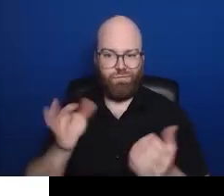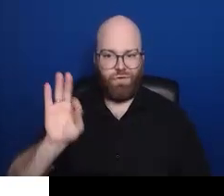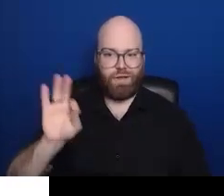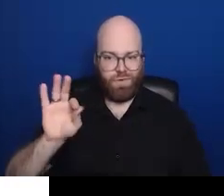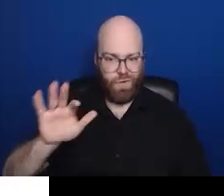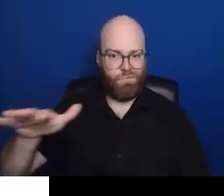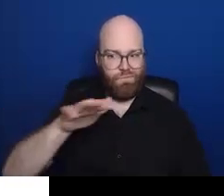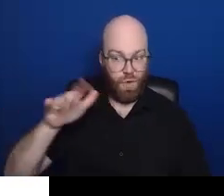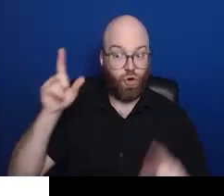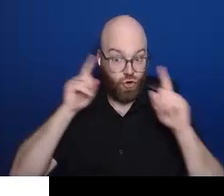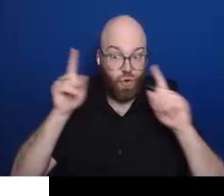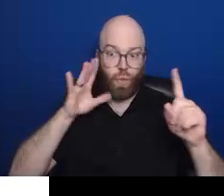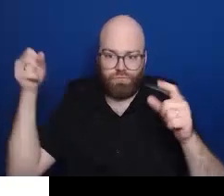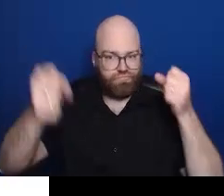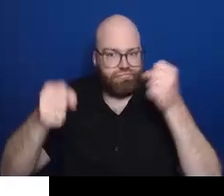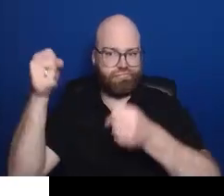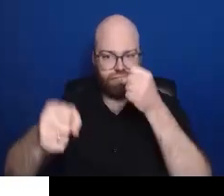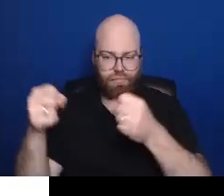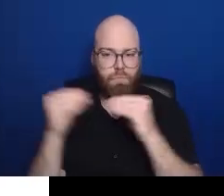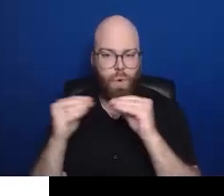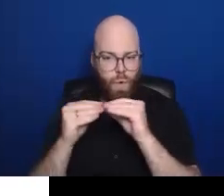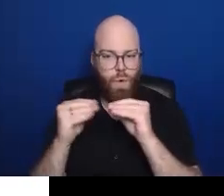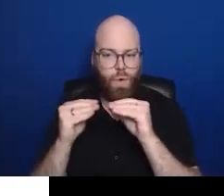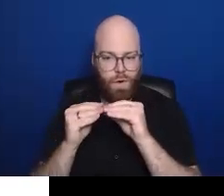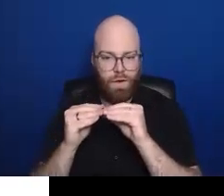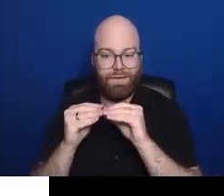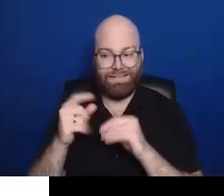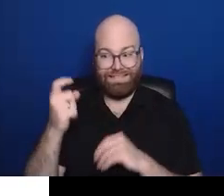And just right before I left to lunch, I heard that